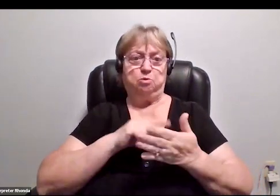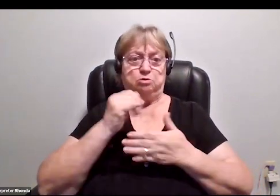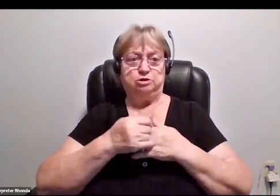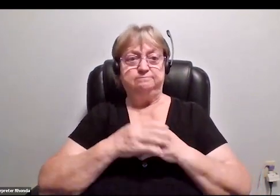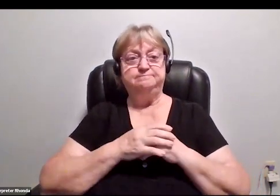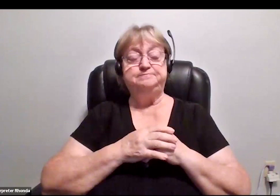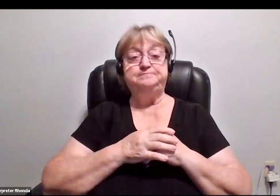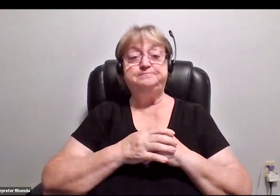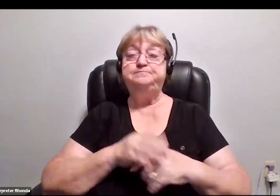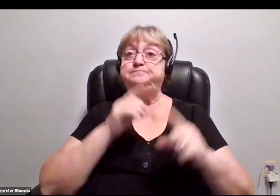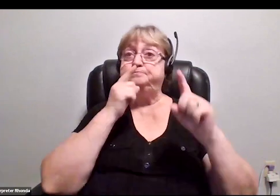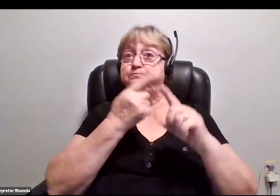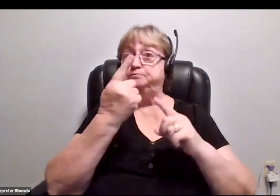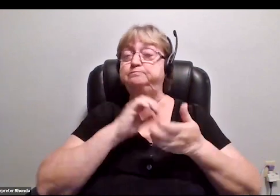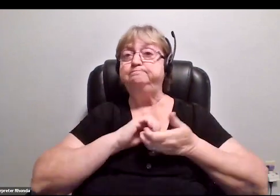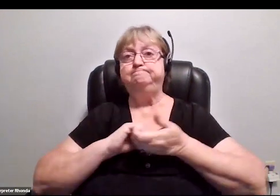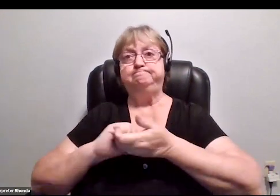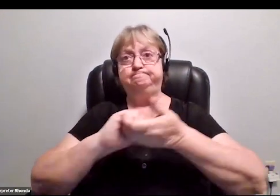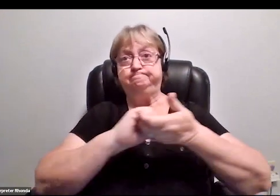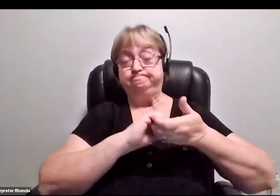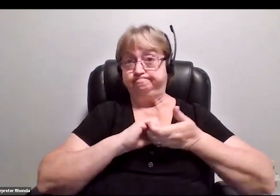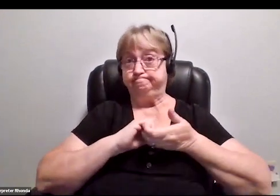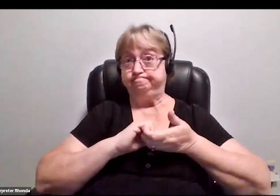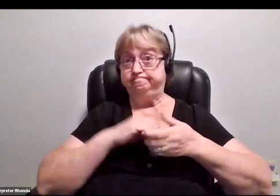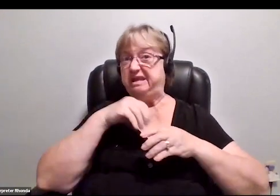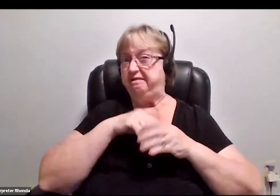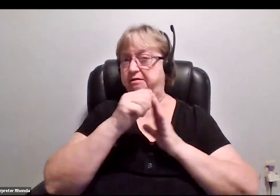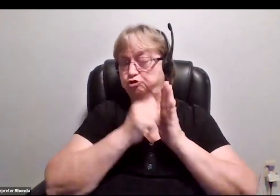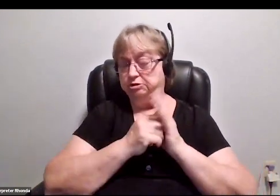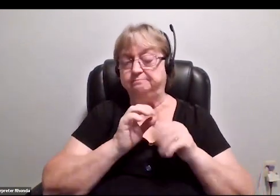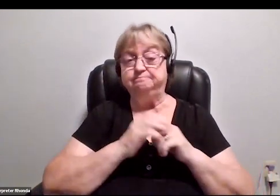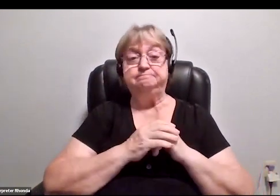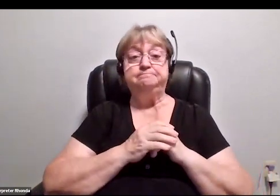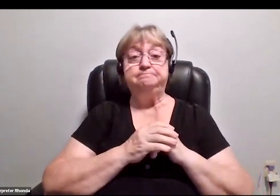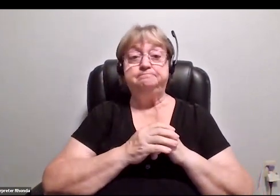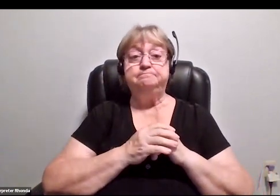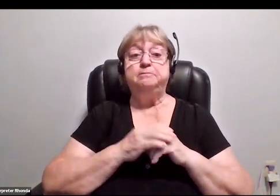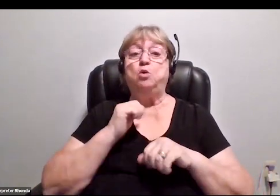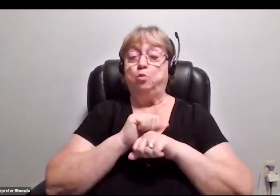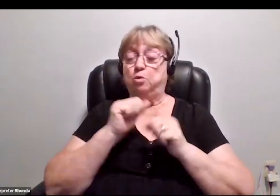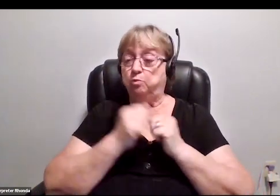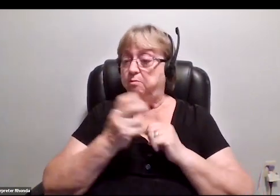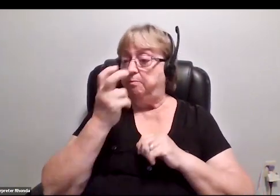The first goal is collaboration in the agenda. We did this by working with blind and sighted scientists